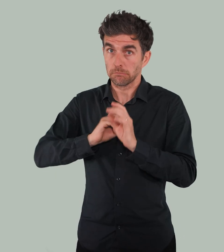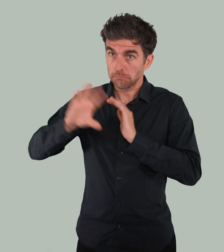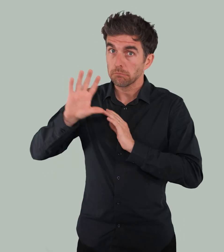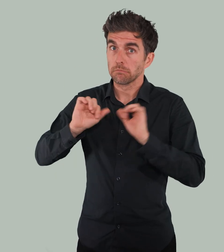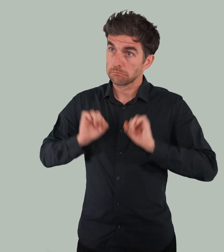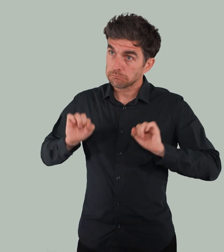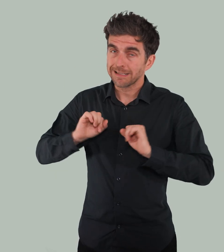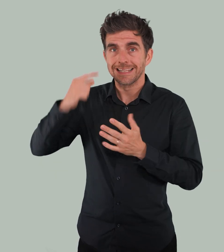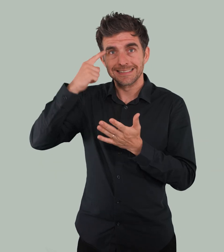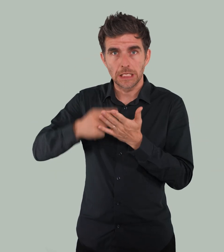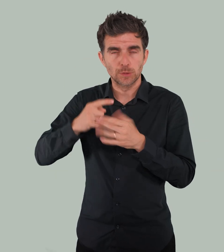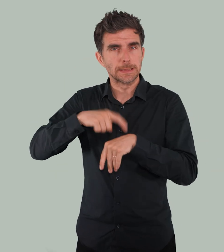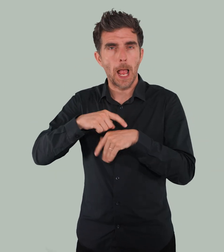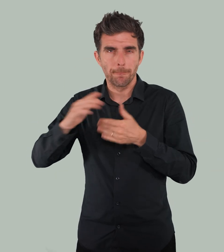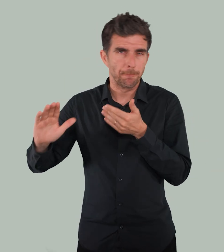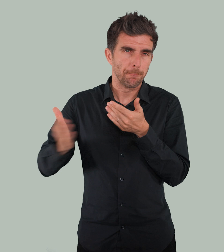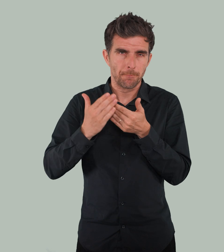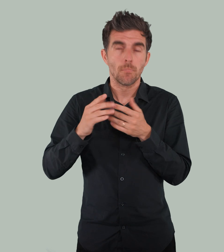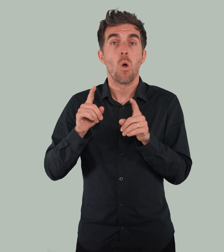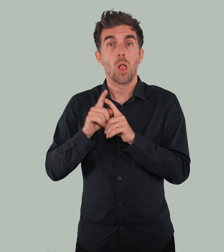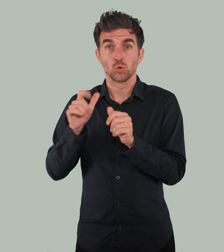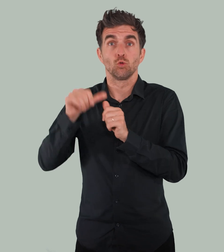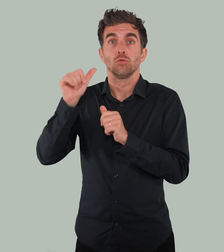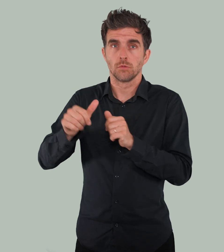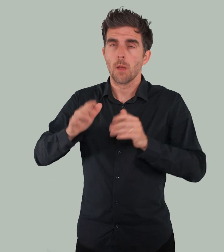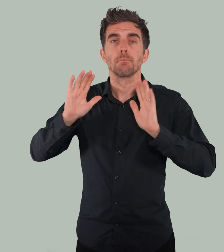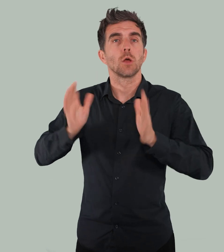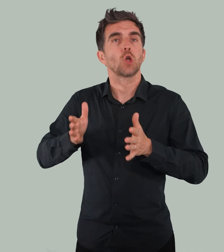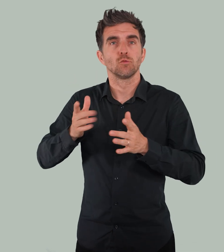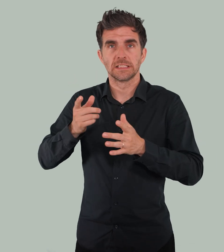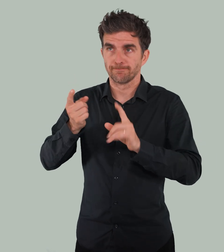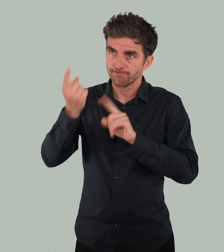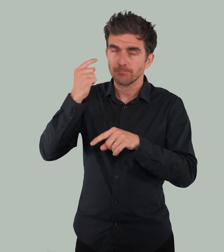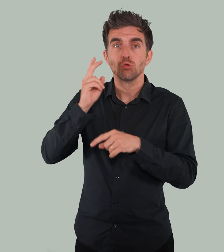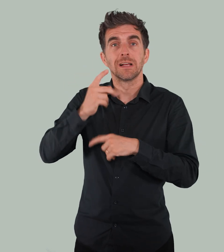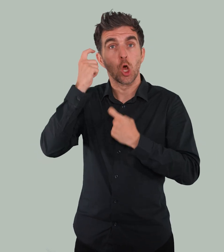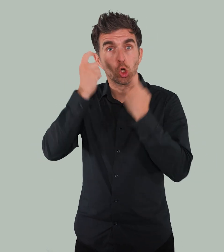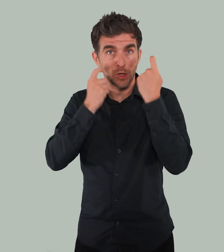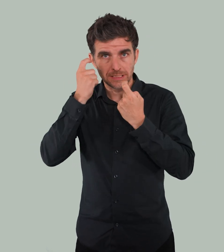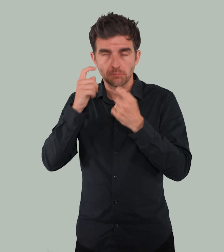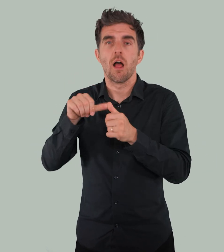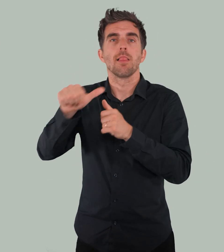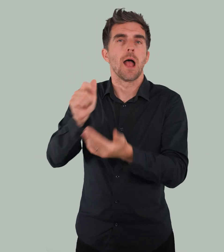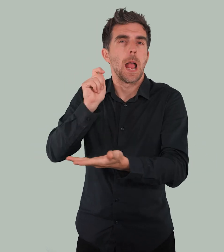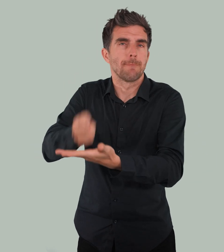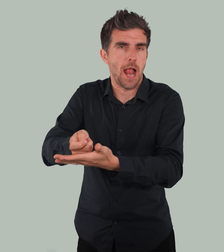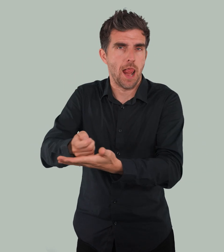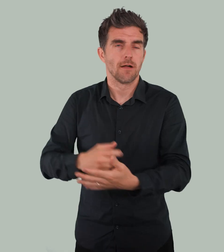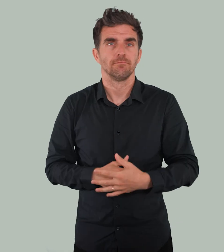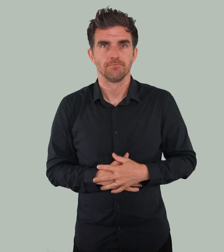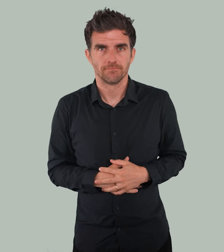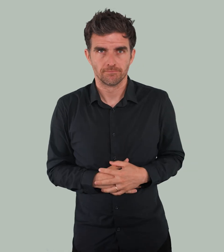taken for decisions, Mandatory Reconsiderations, and appeals.